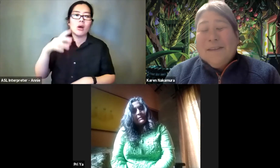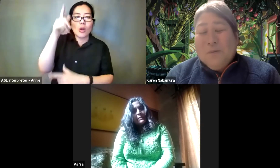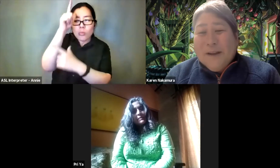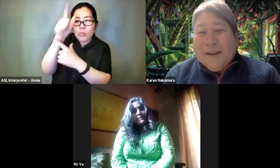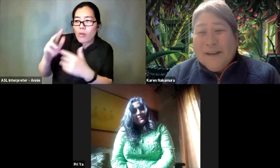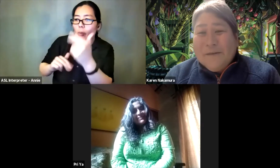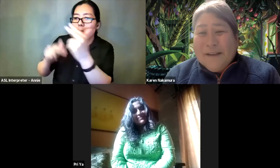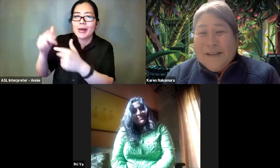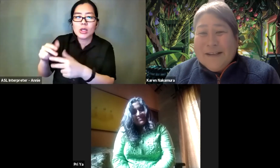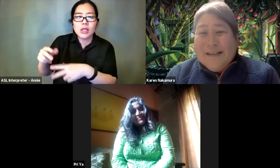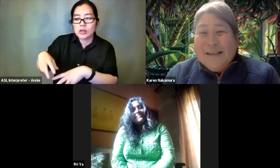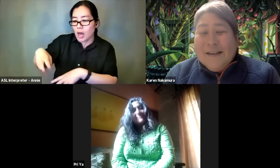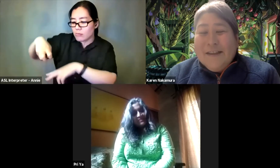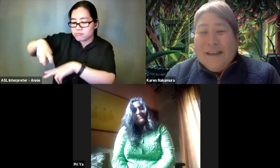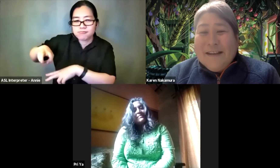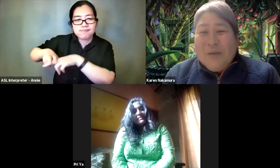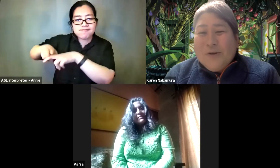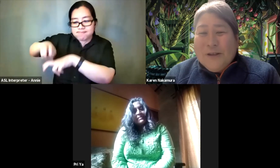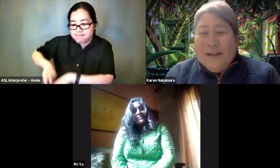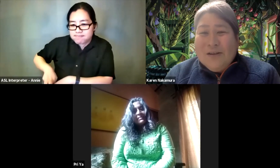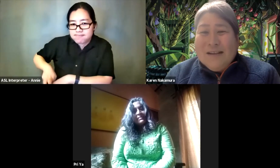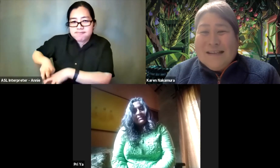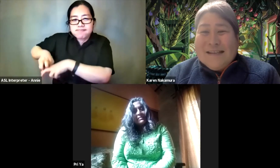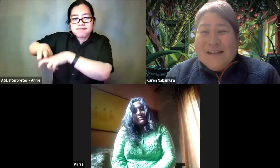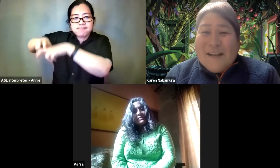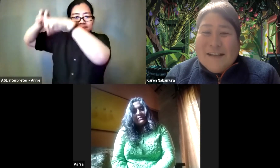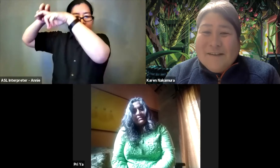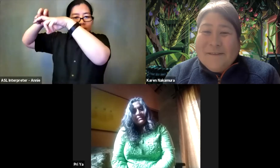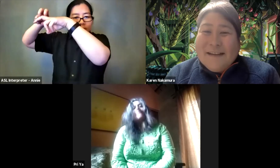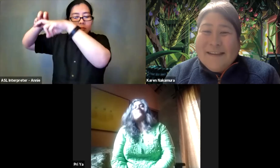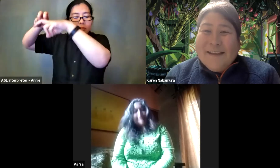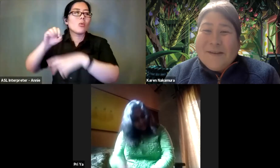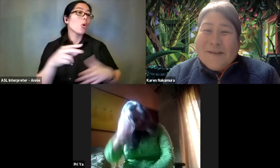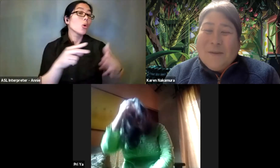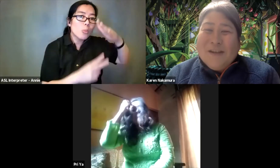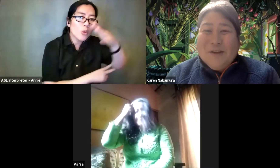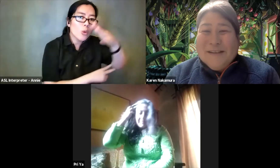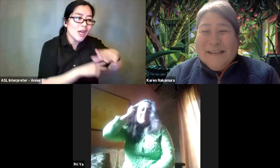working on the village. Karen Nakamura: that a wheelchair alone is not enough and I think there are so many charities